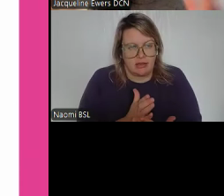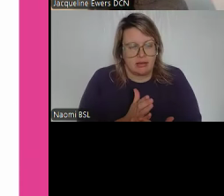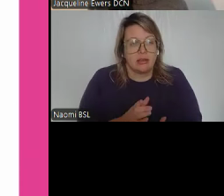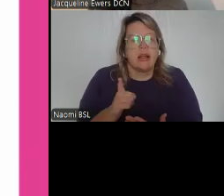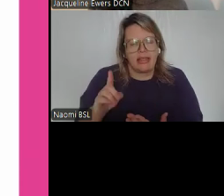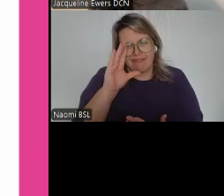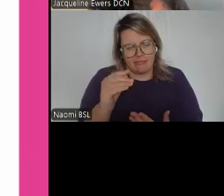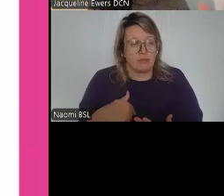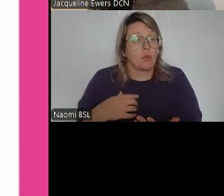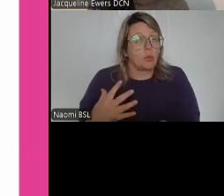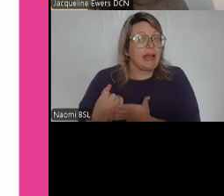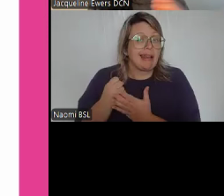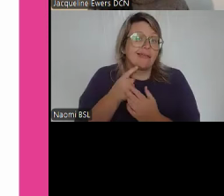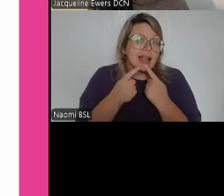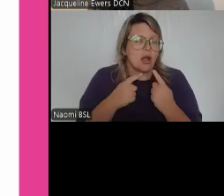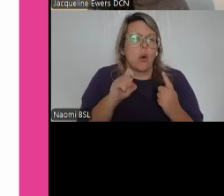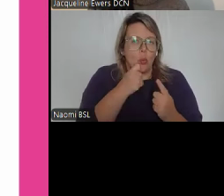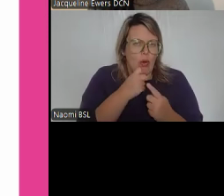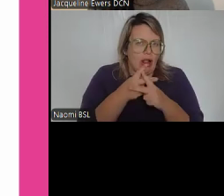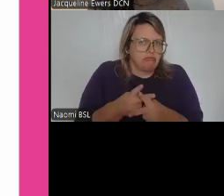We're not going to be casual about this permission to contact."